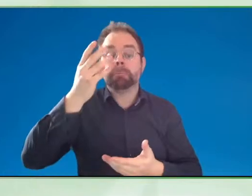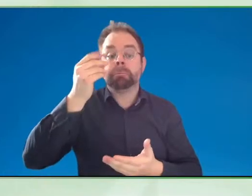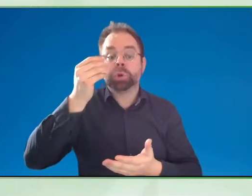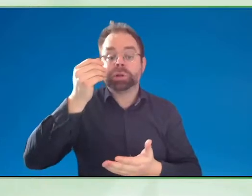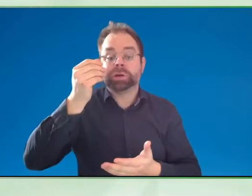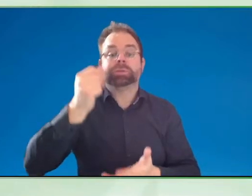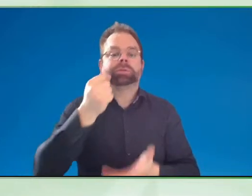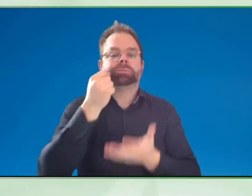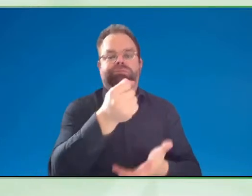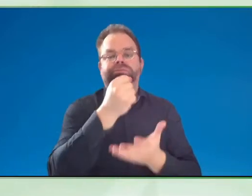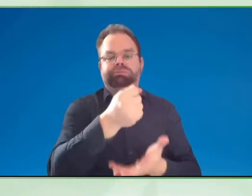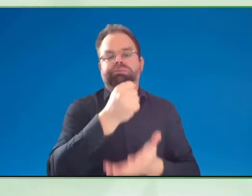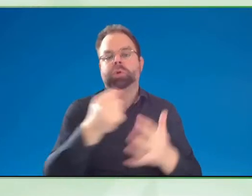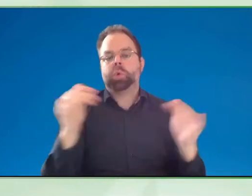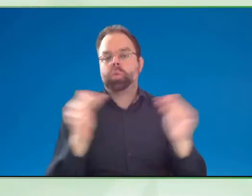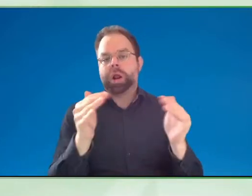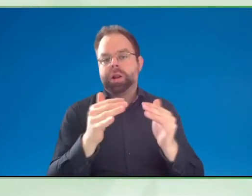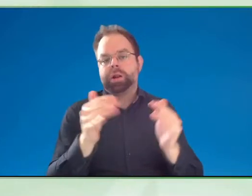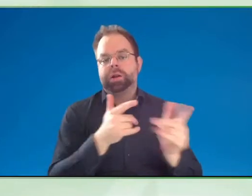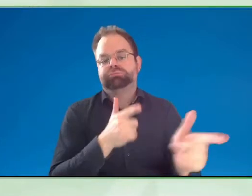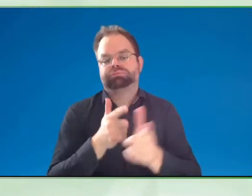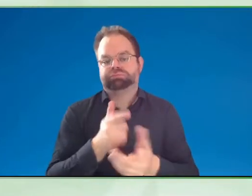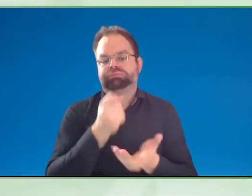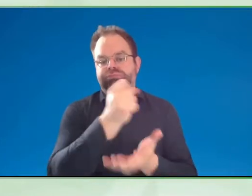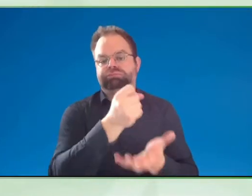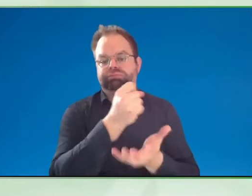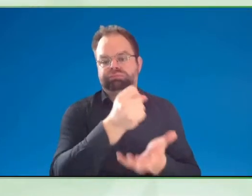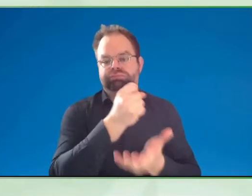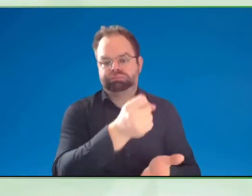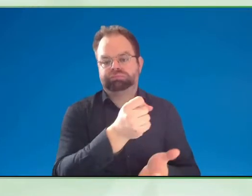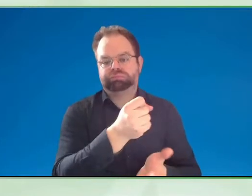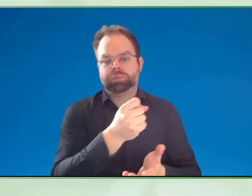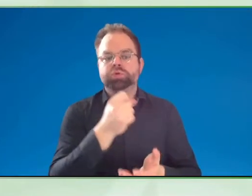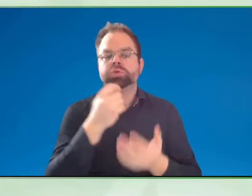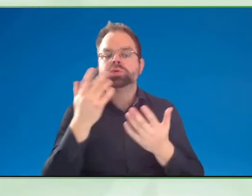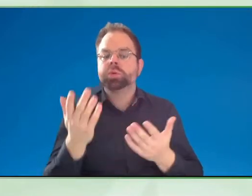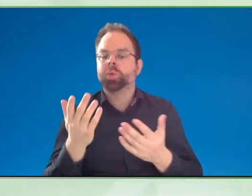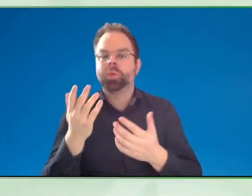Also in terms of the civil society organisations and advocacy initiatives.